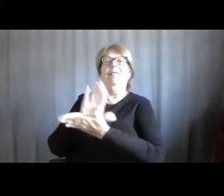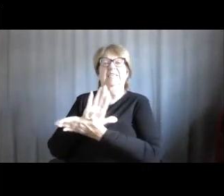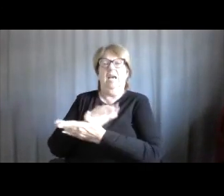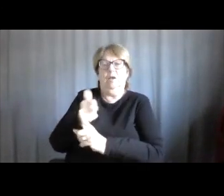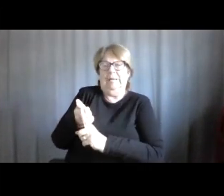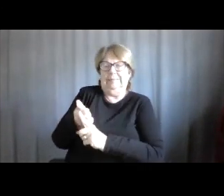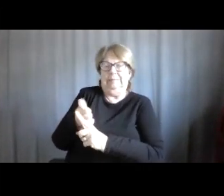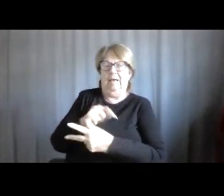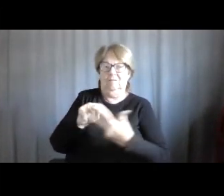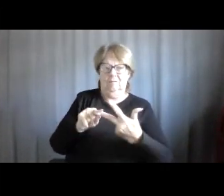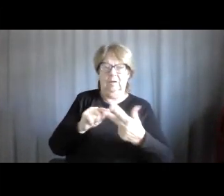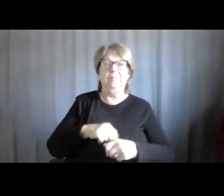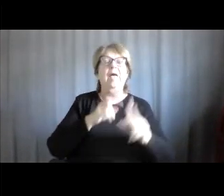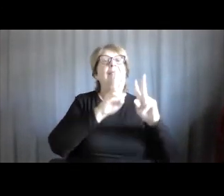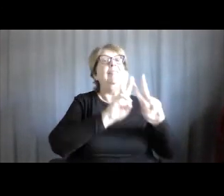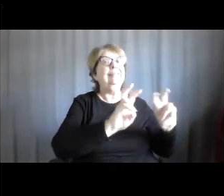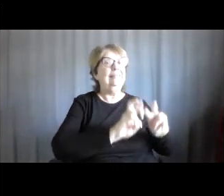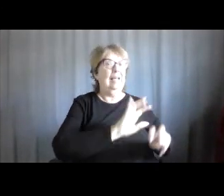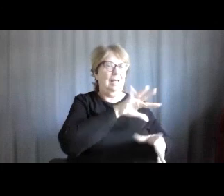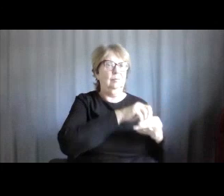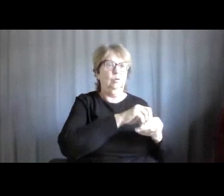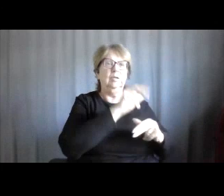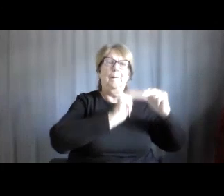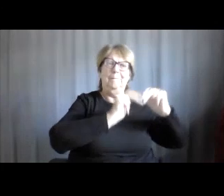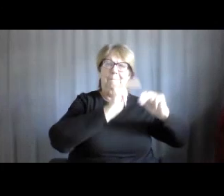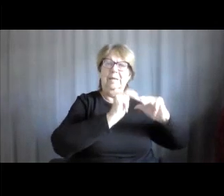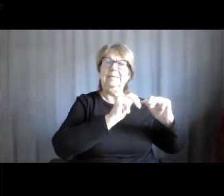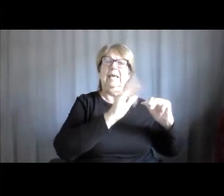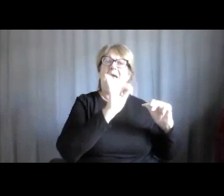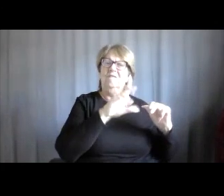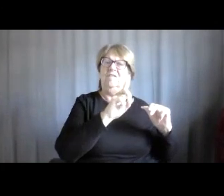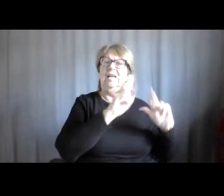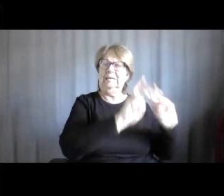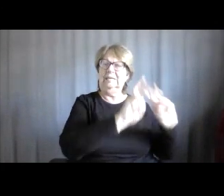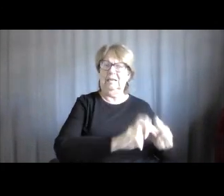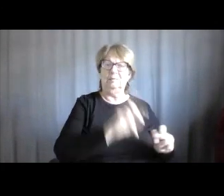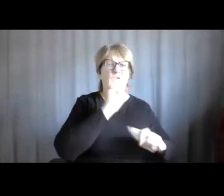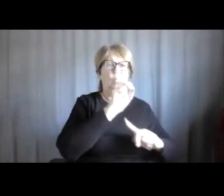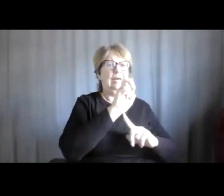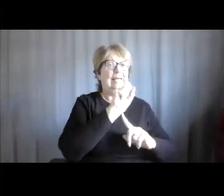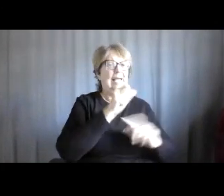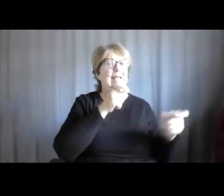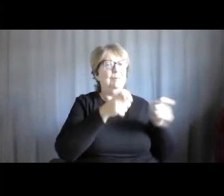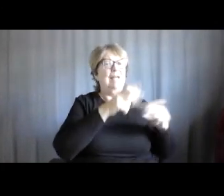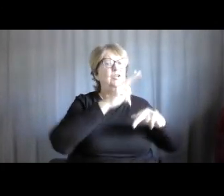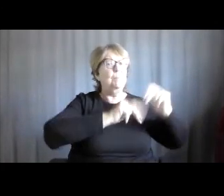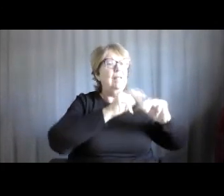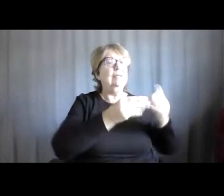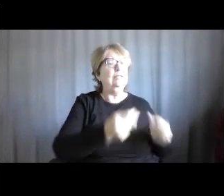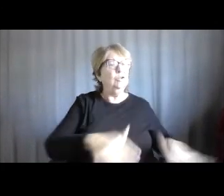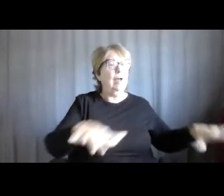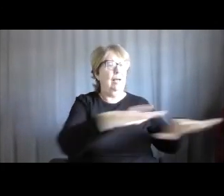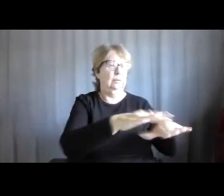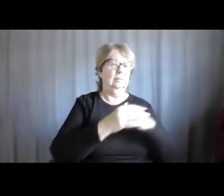[Roby Poche (DES)] The assessment portion includes a building and field assessment for DES managed buildings and grounds. [Roby Poche (DES)] The second part,